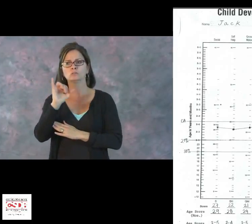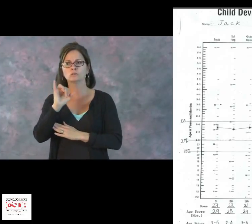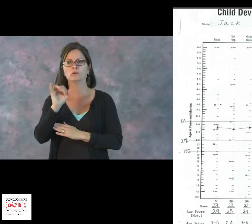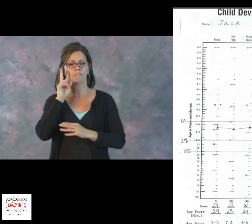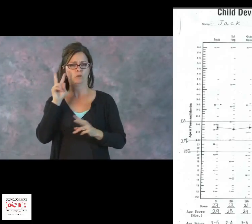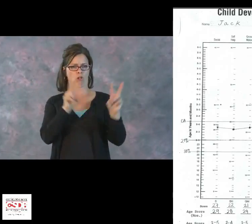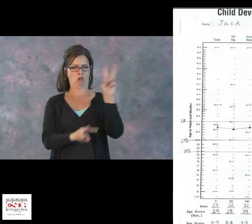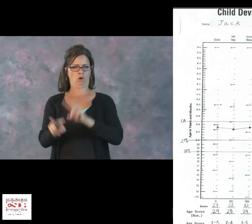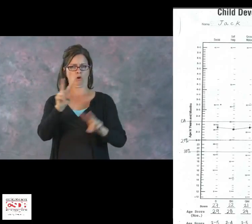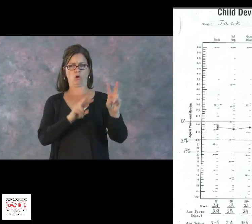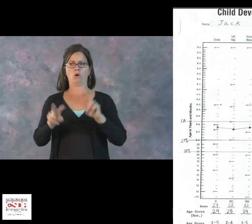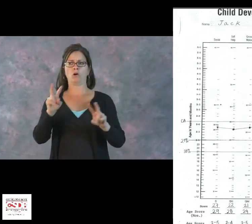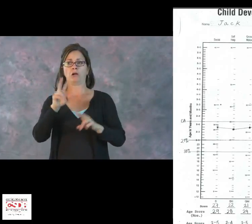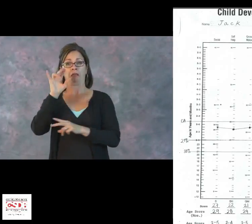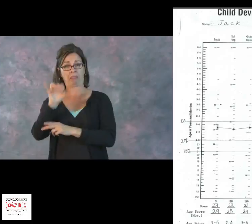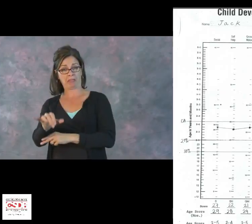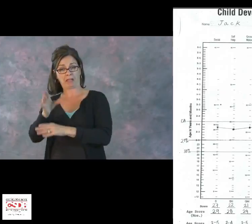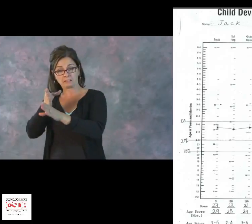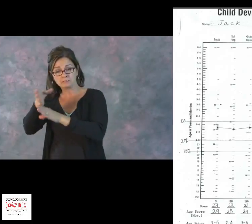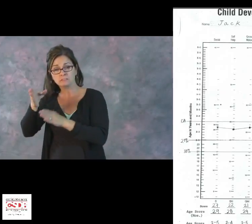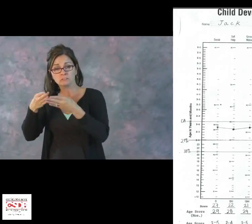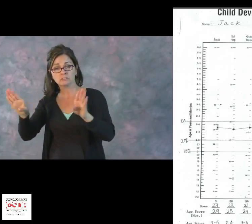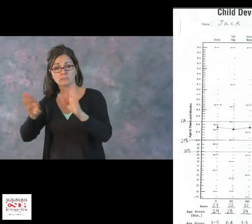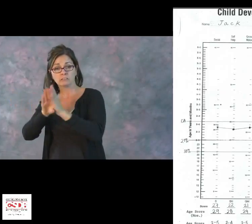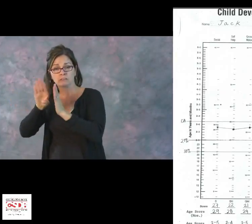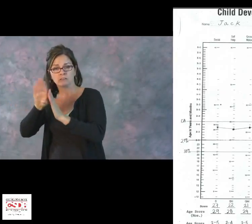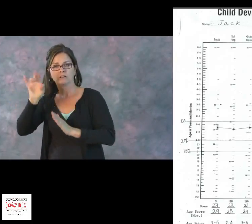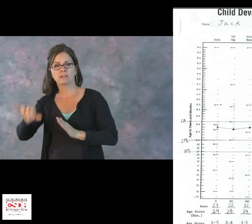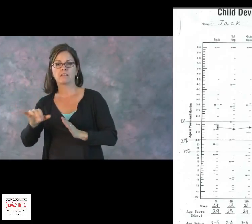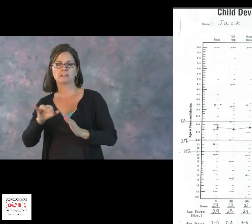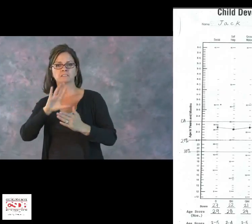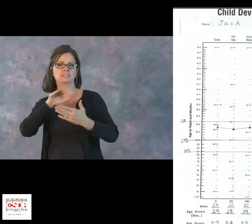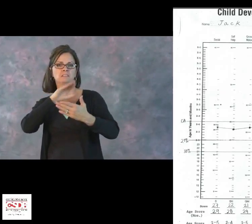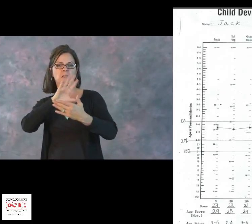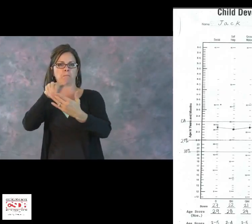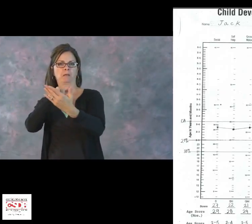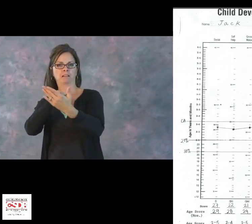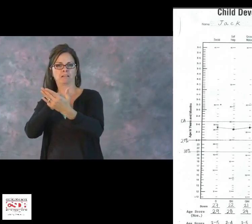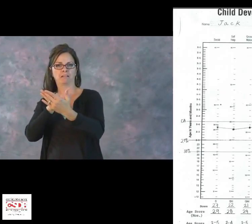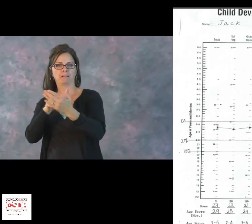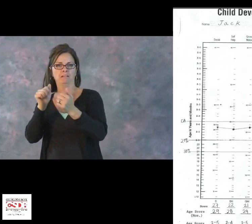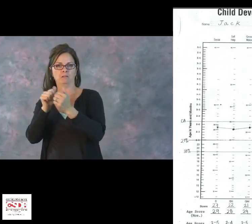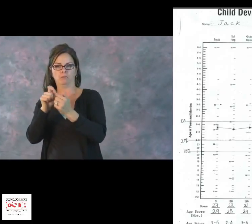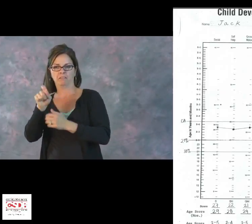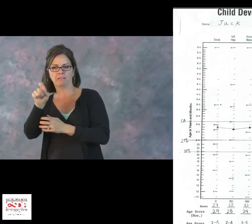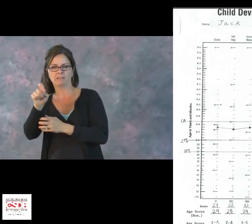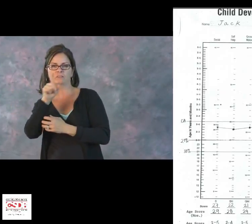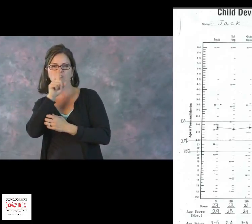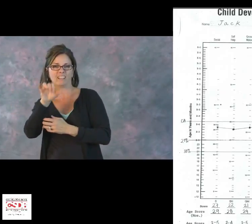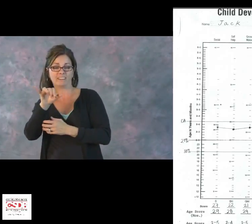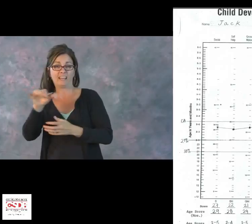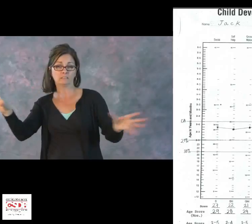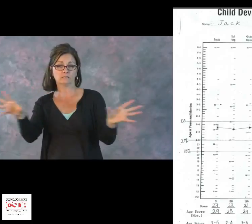about midway between the different dots for the different subscales, because again, it's really just taking an average of how the child